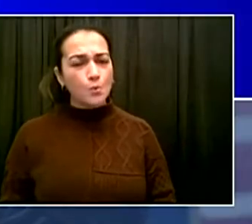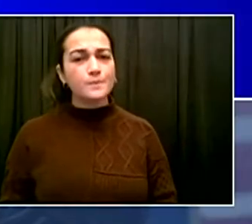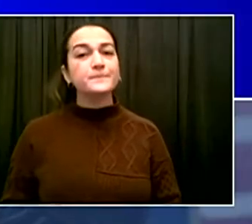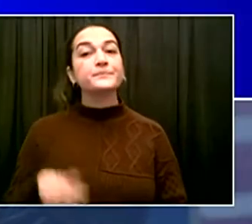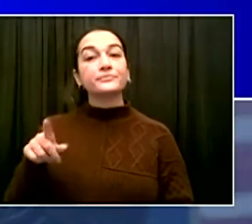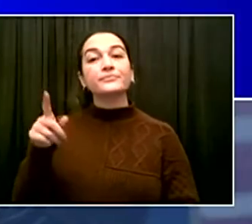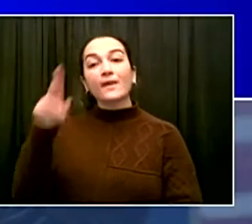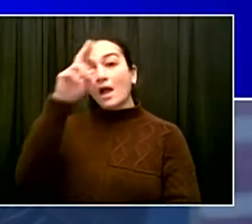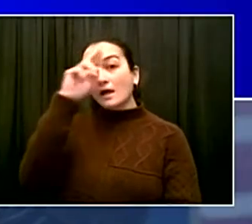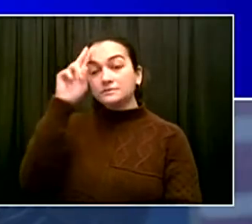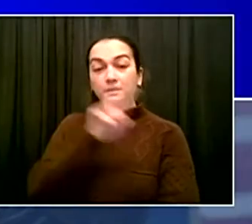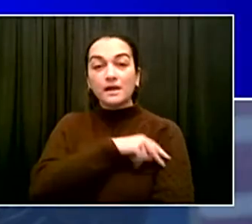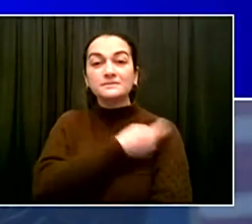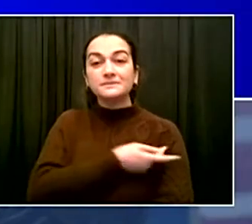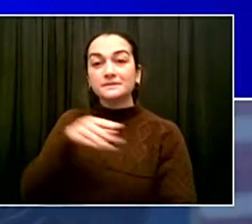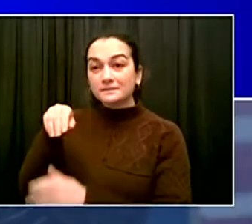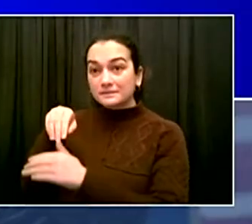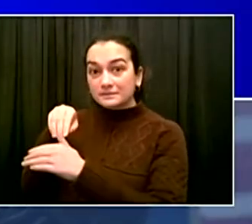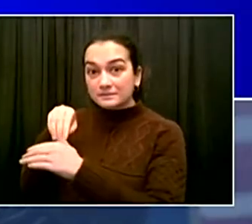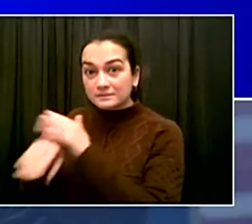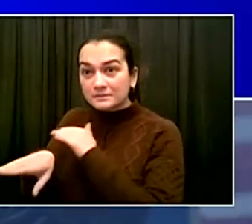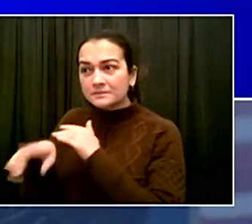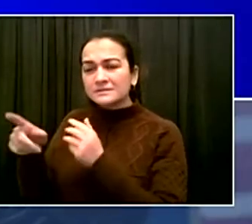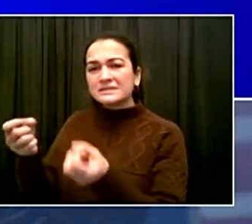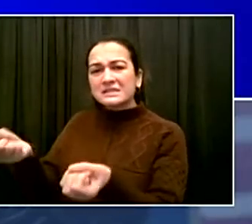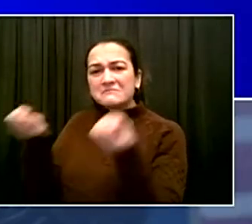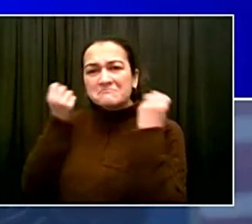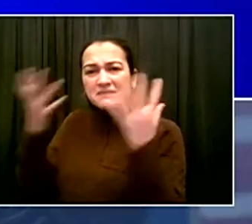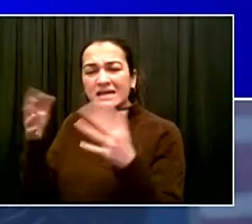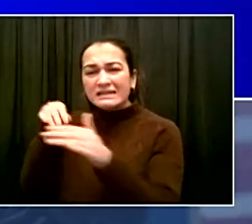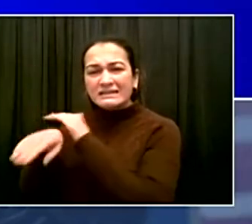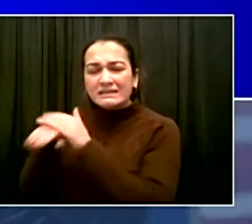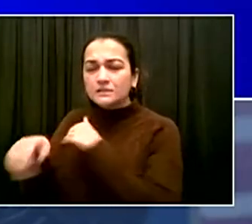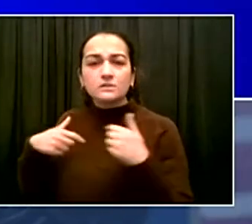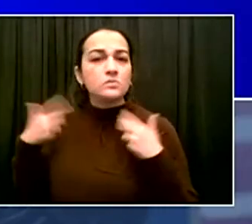VACCINATION MAKES SUCH A PROFOUND IMPACT ON THIS SITUATION, THAT IT IS THE WAY THAT WE STAY SAFE.